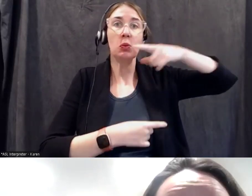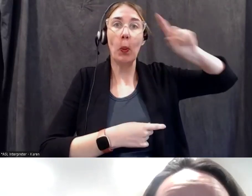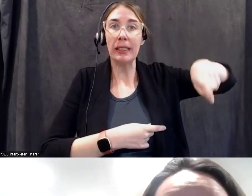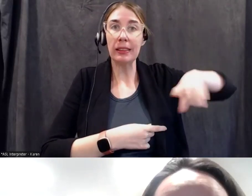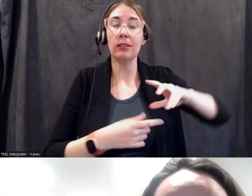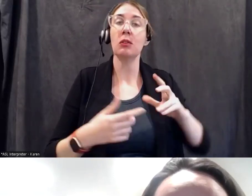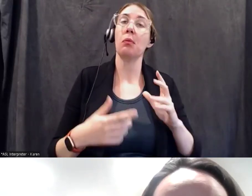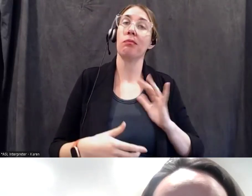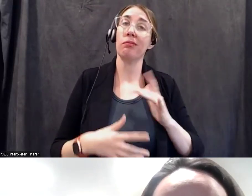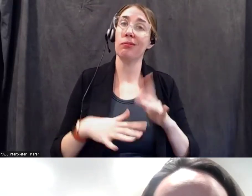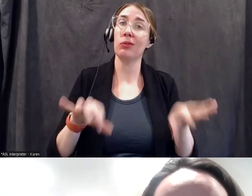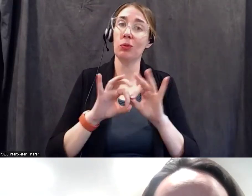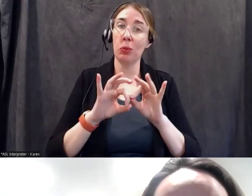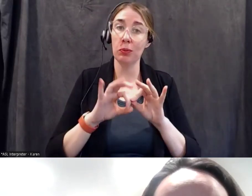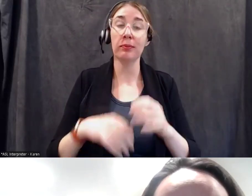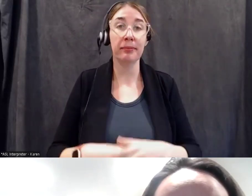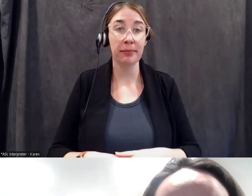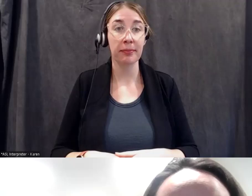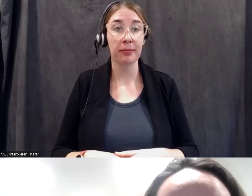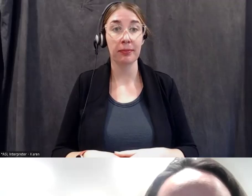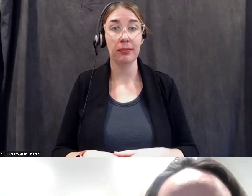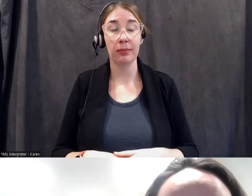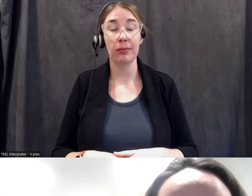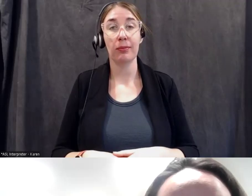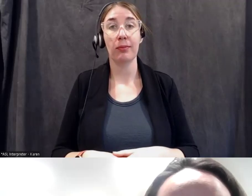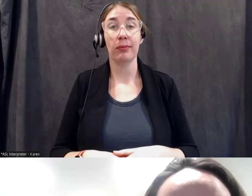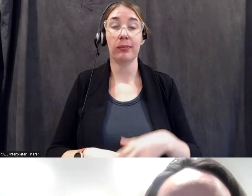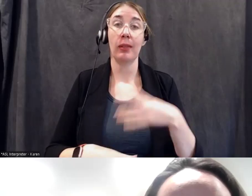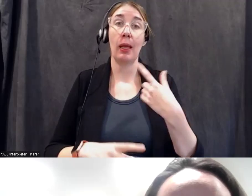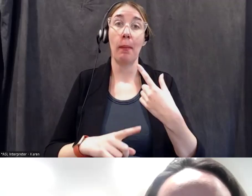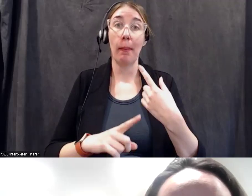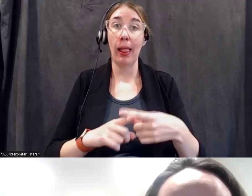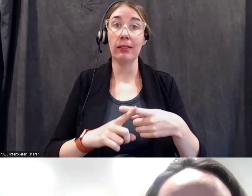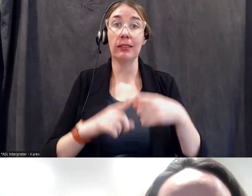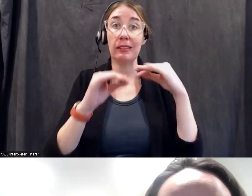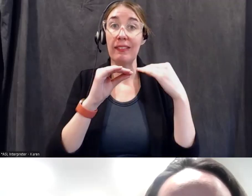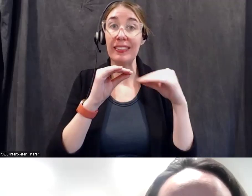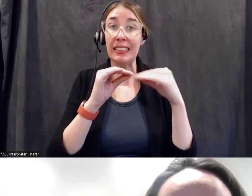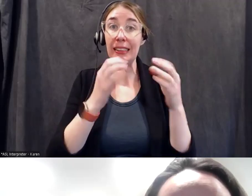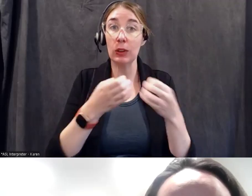And they need to maintain some of these devices like the chain for the bike, something like the